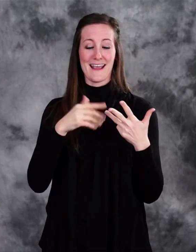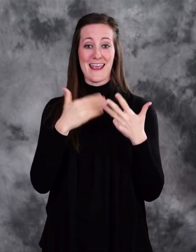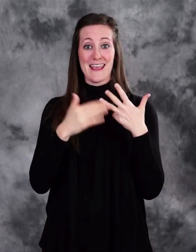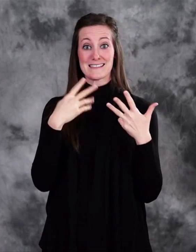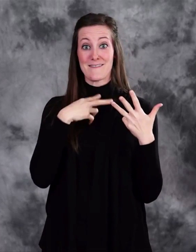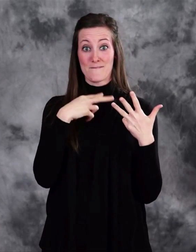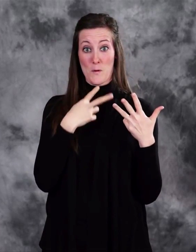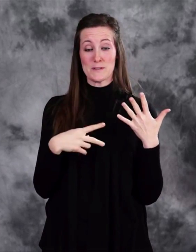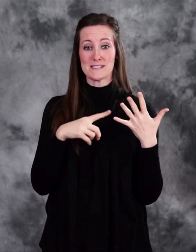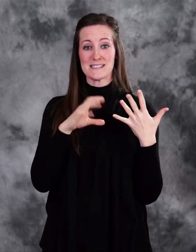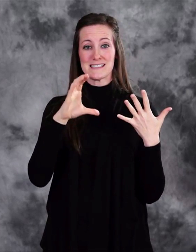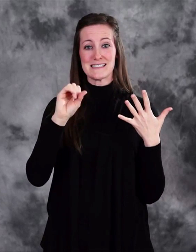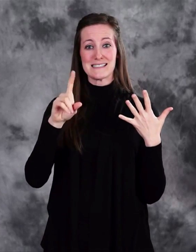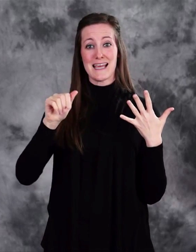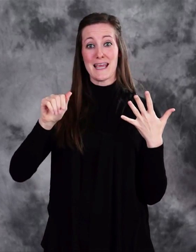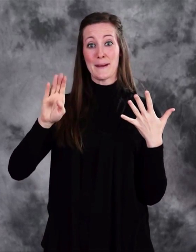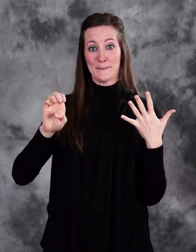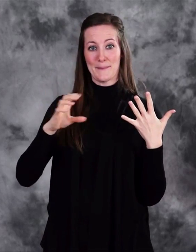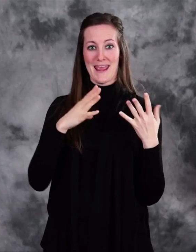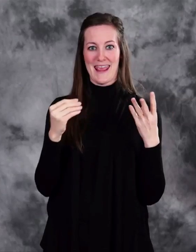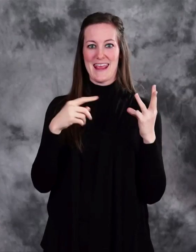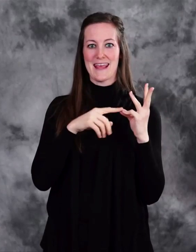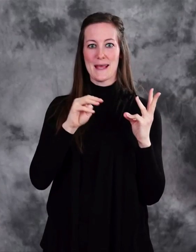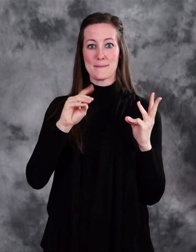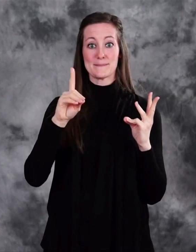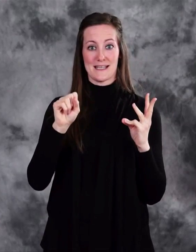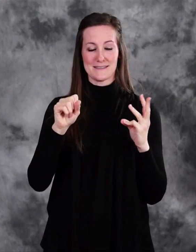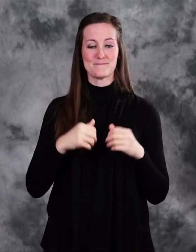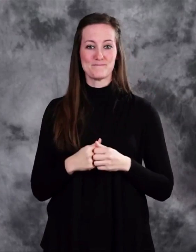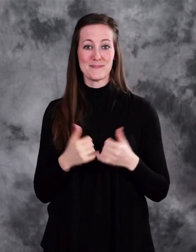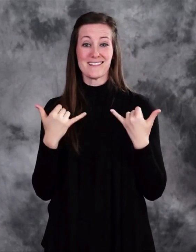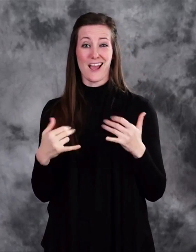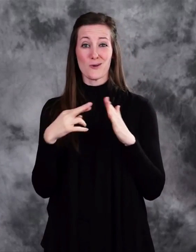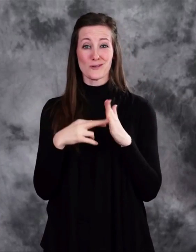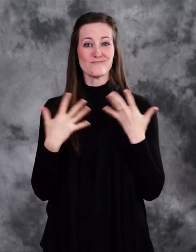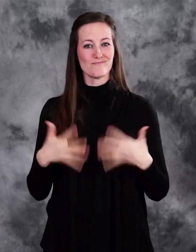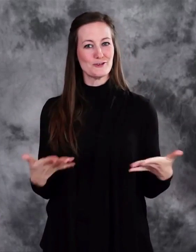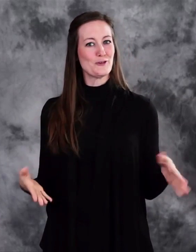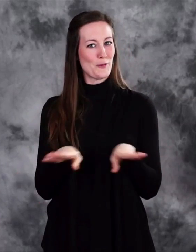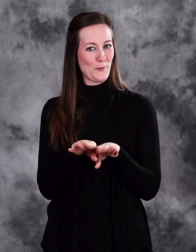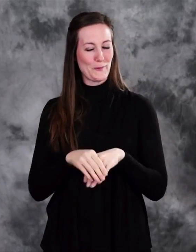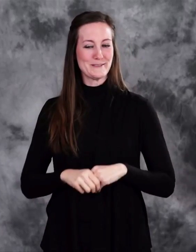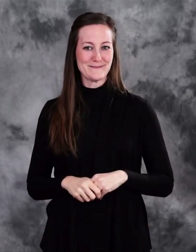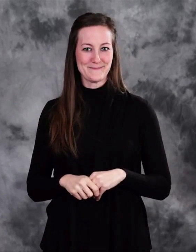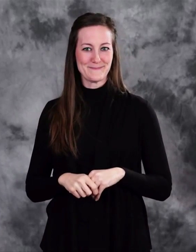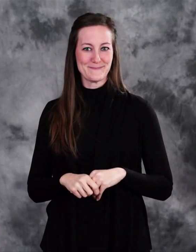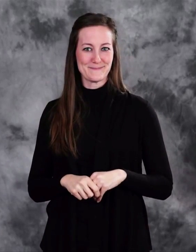Hands and Voices, CSD, ABE and MDS. Registration is closed.